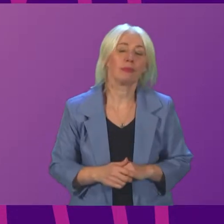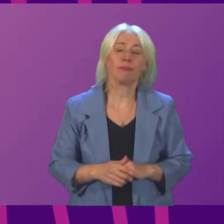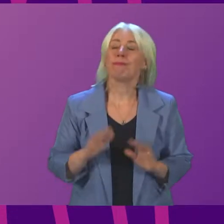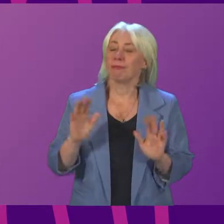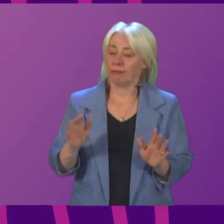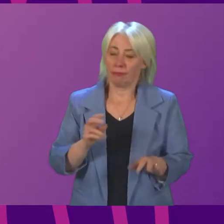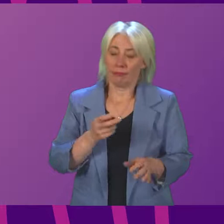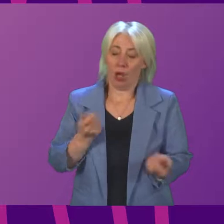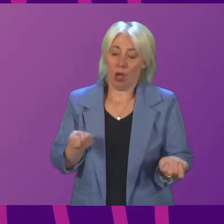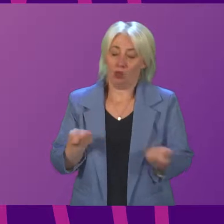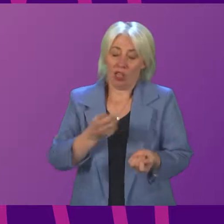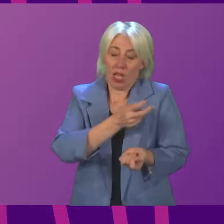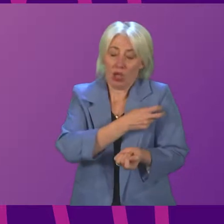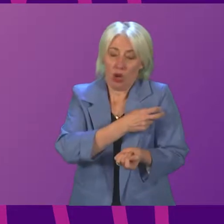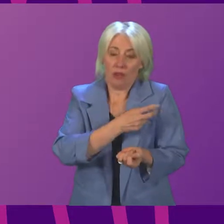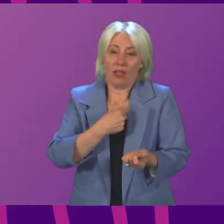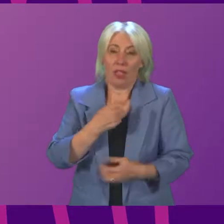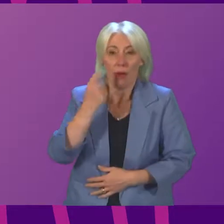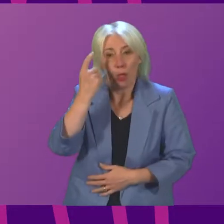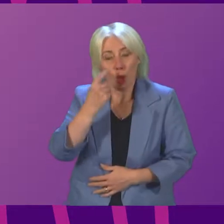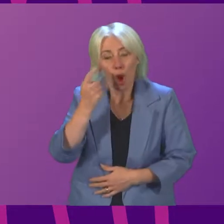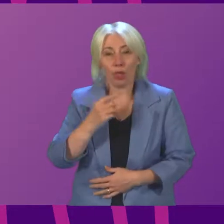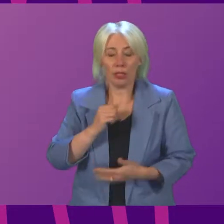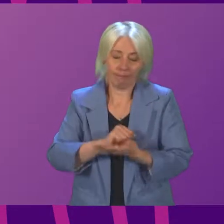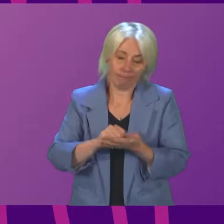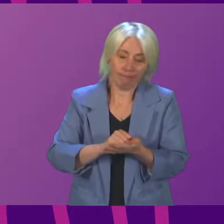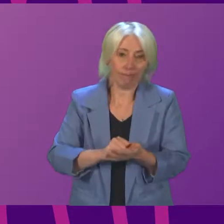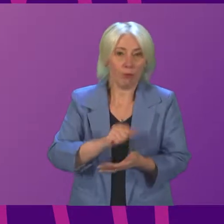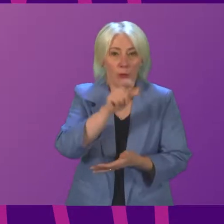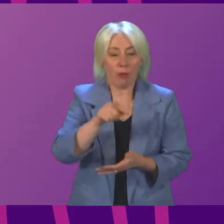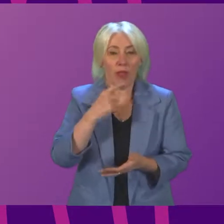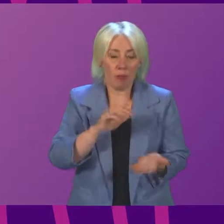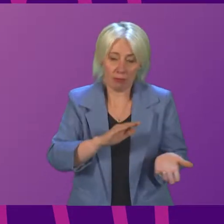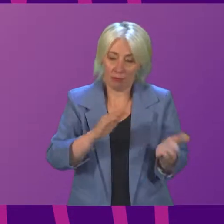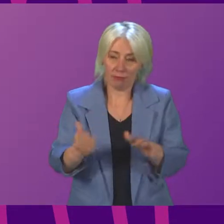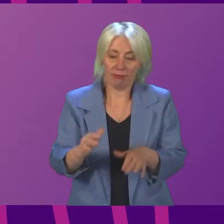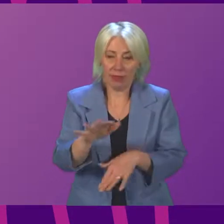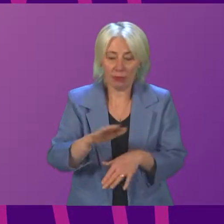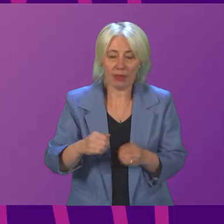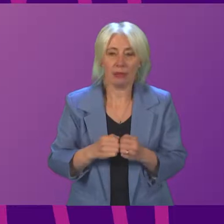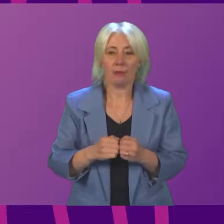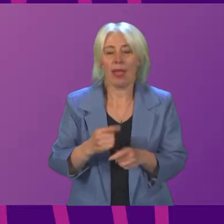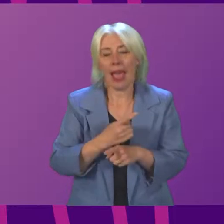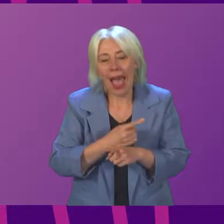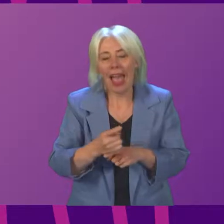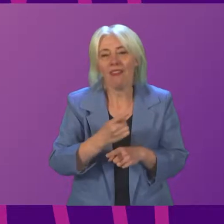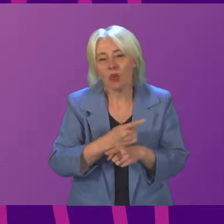Our thoughts and condolences are with those who have lost a loved one. Week after week, the First Minister or the health secretary assures us that there is